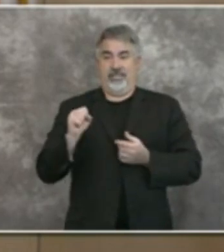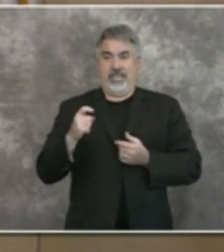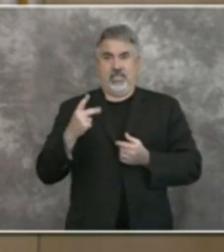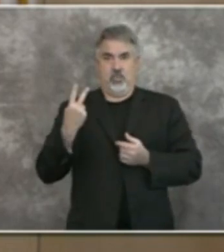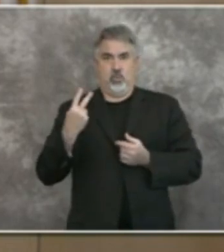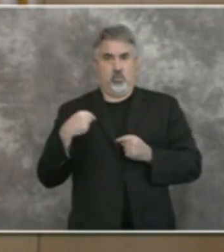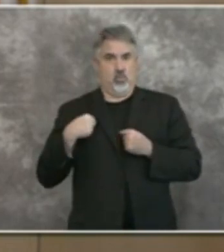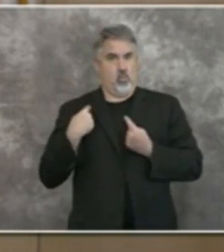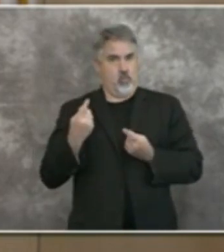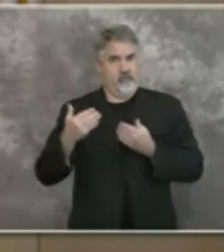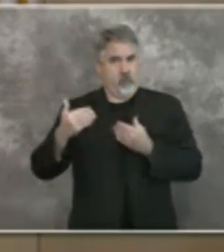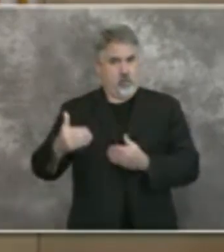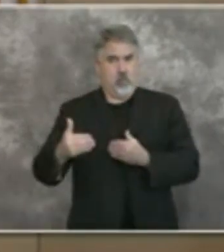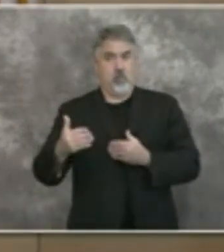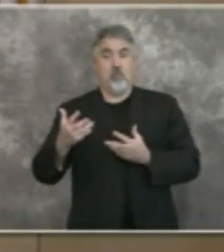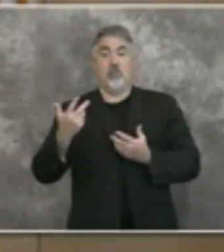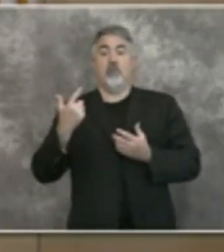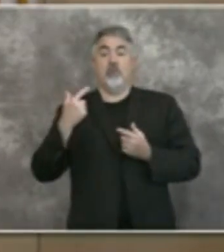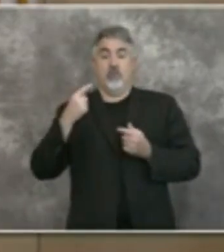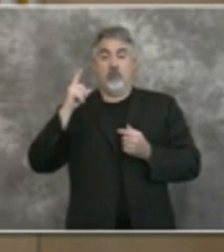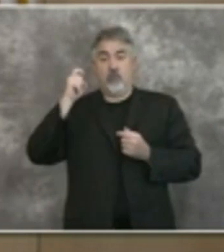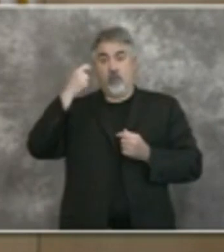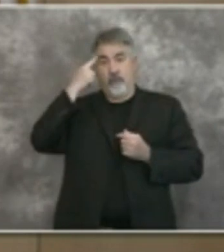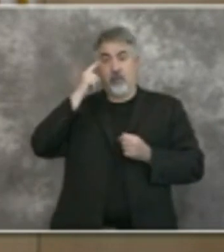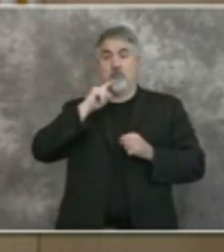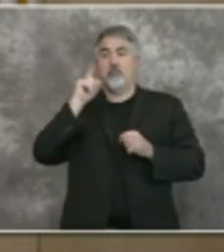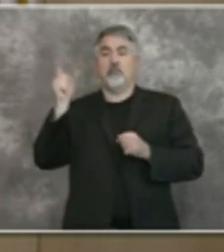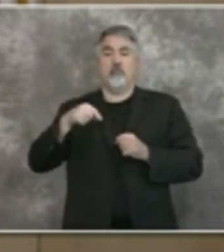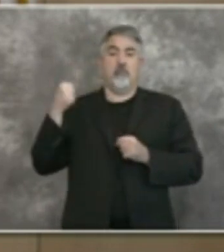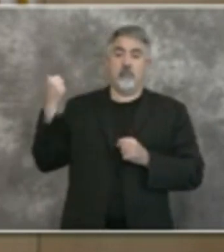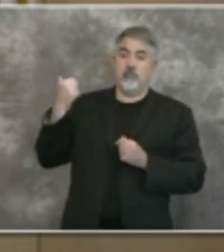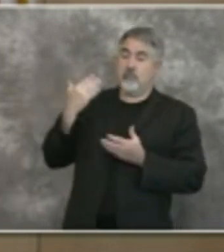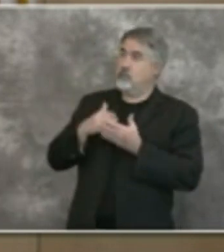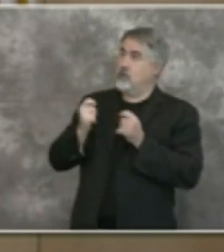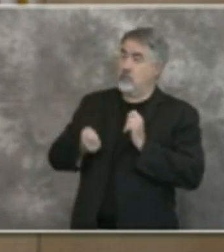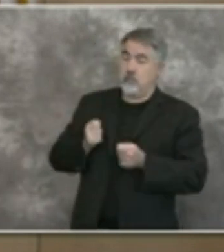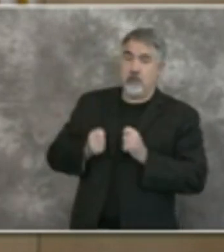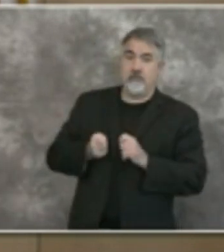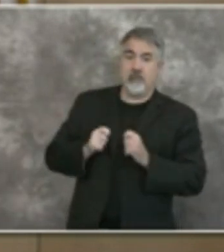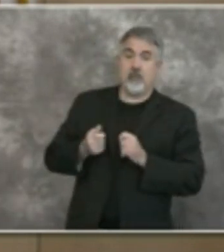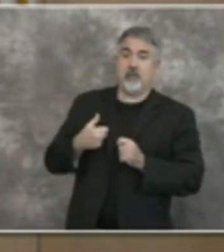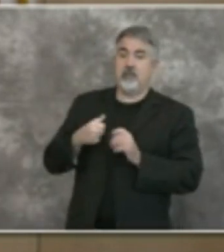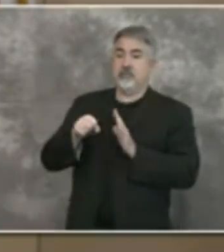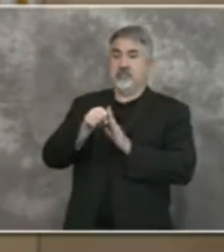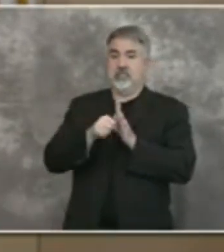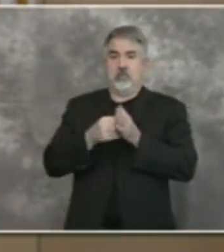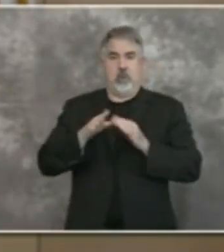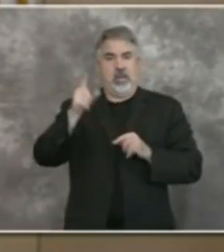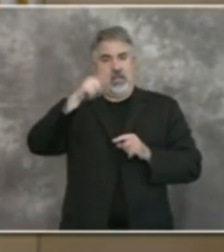AND CONTINUE TO DO SO WE'RE LESS THAN ONE WEEK AND NOW INTO STAGE 2 AND YESTERDAY THE GOVERNOR ADDED IF YOU